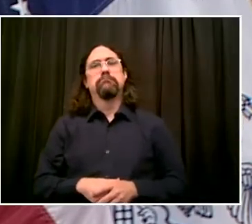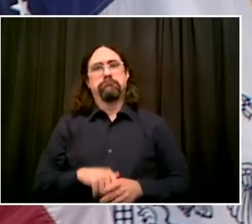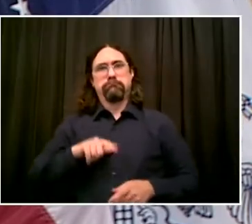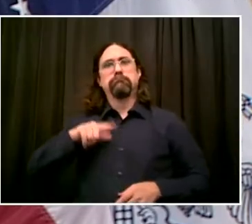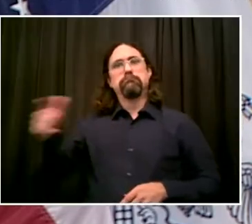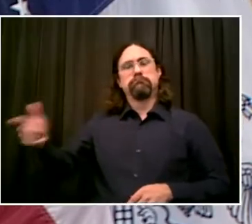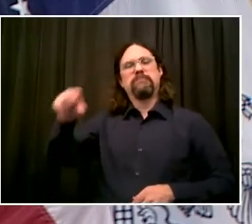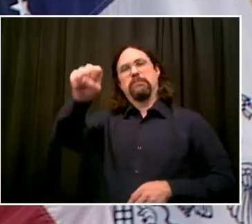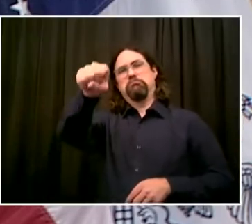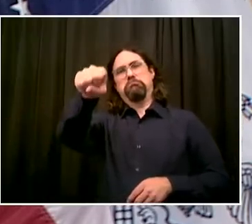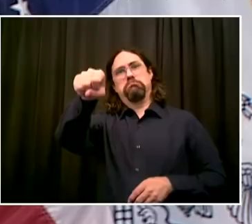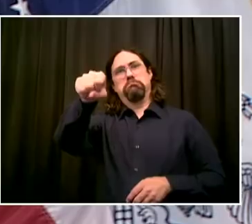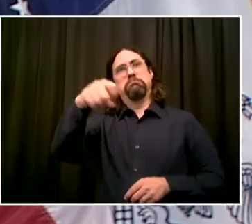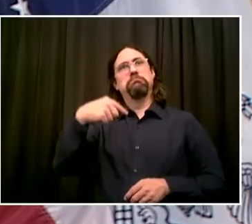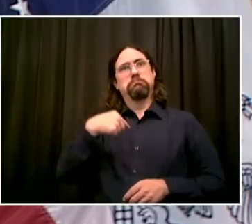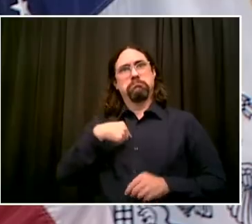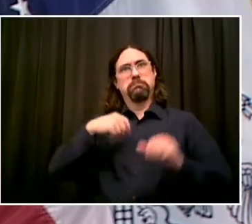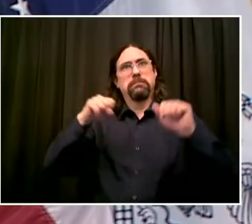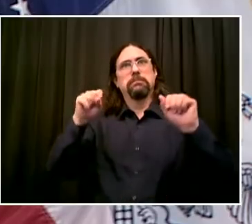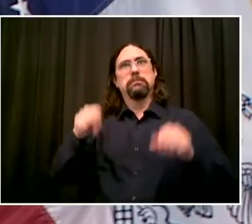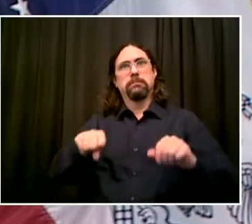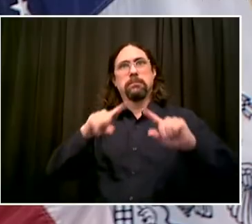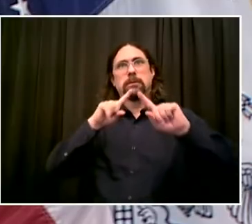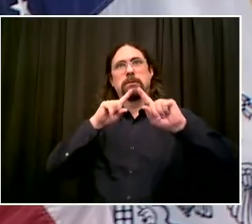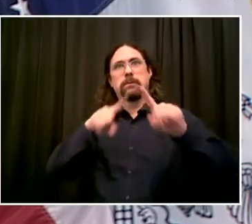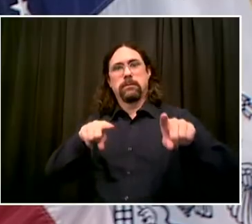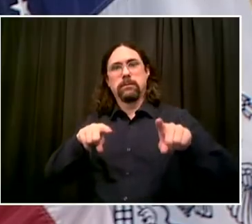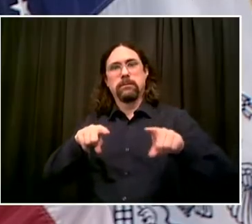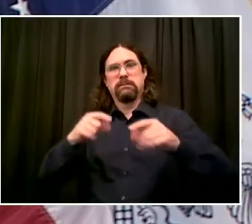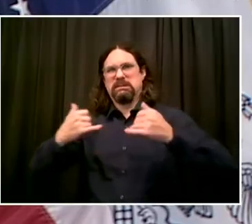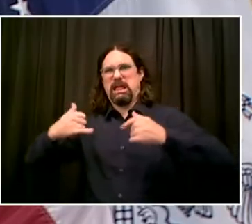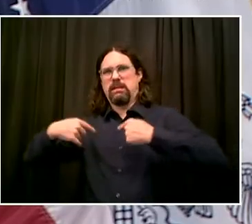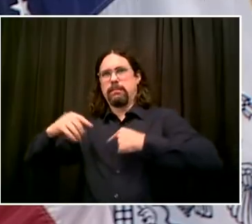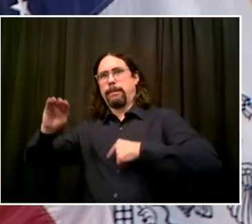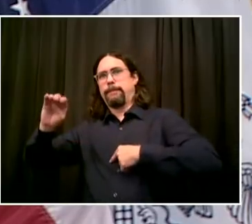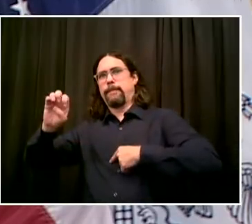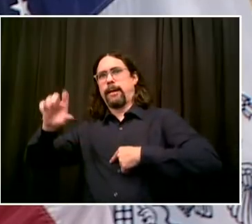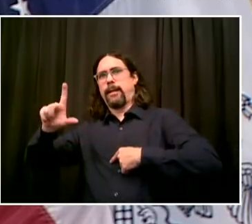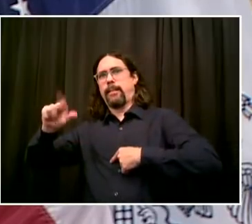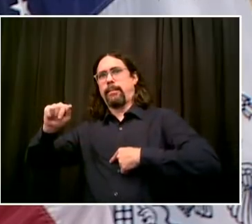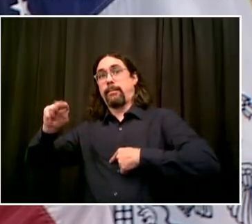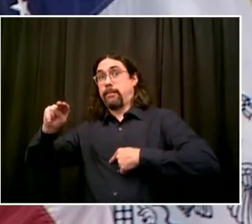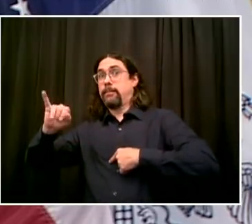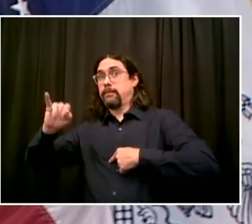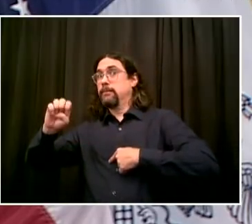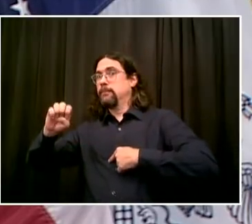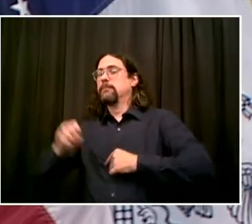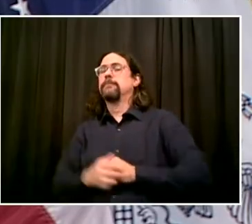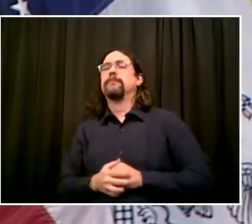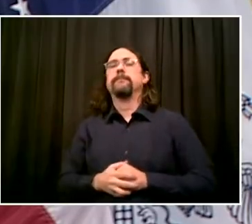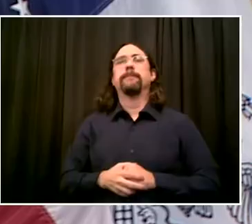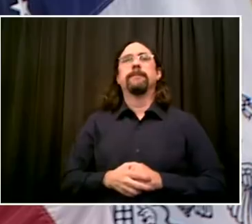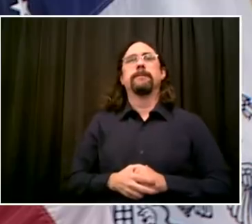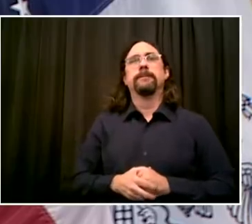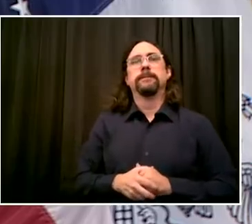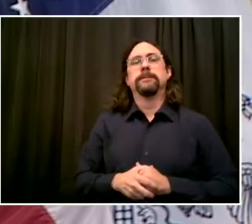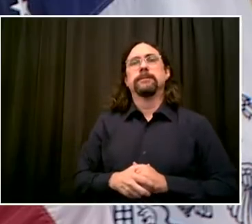THE NEXT STEPS? SURE, I CAN START.